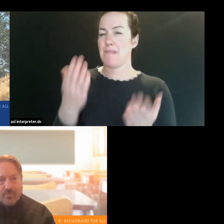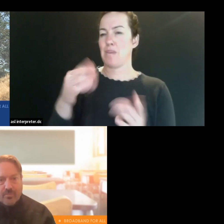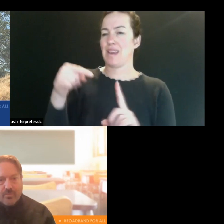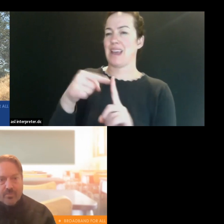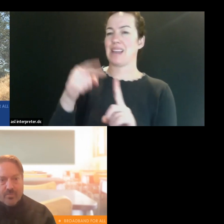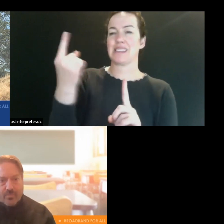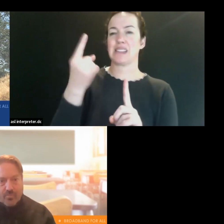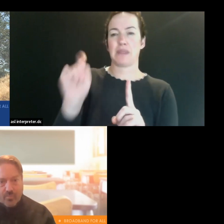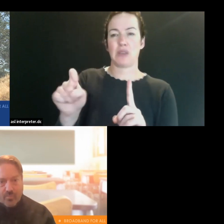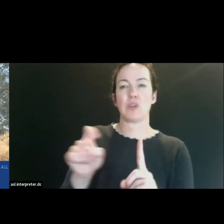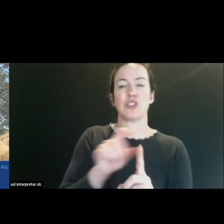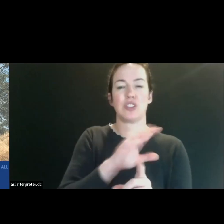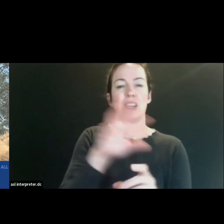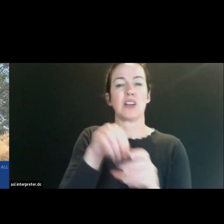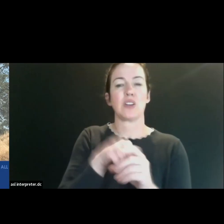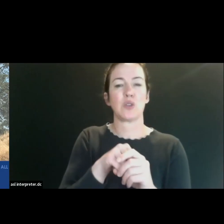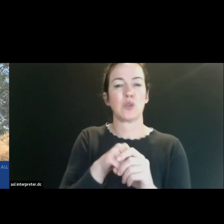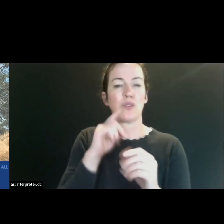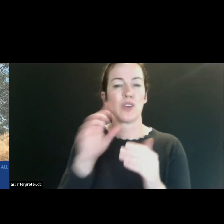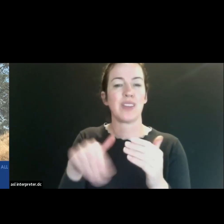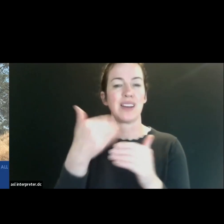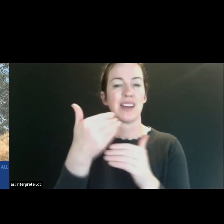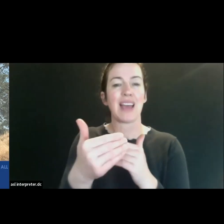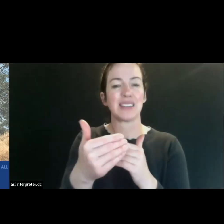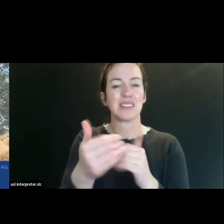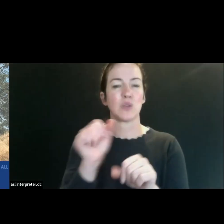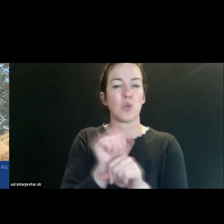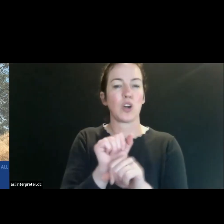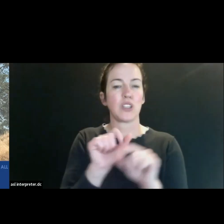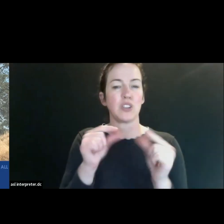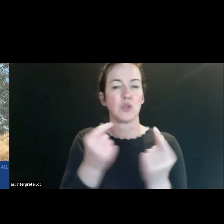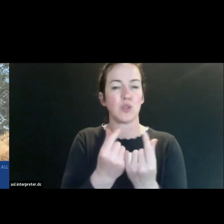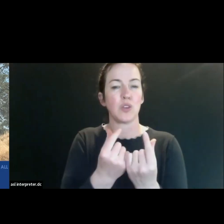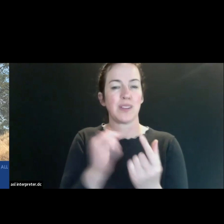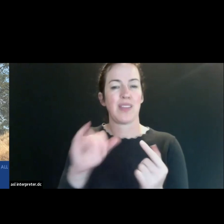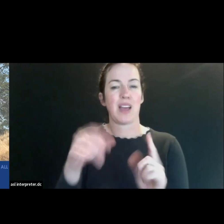wrap in in the one of the next outcome area working groups which is that idea of civic